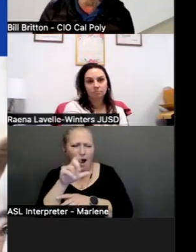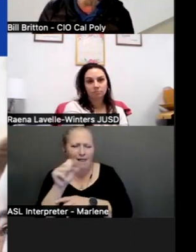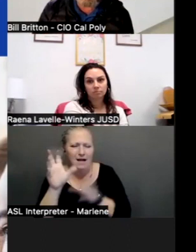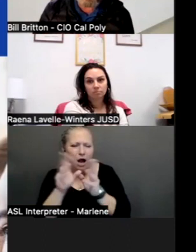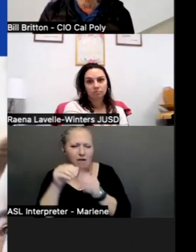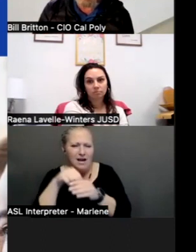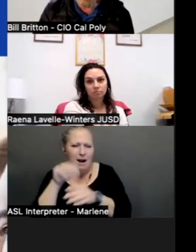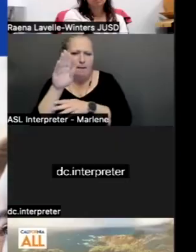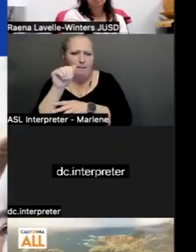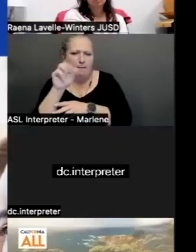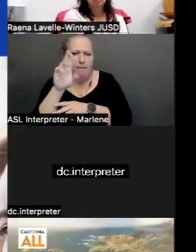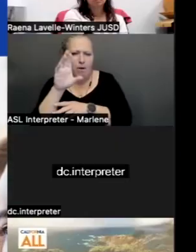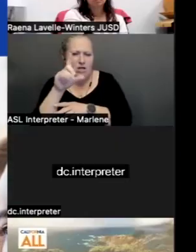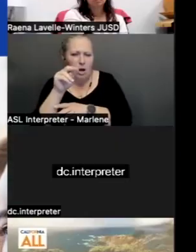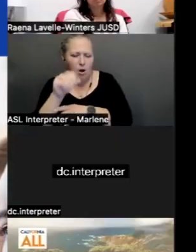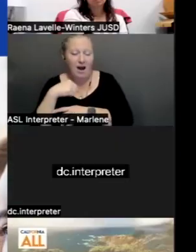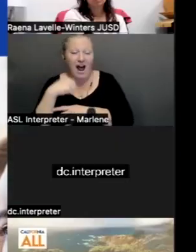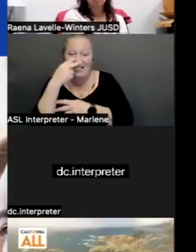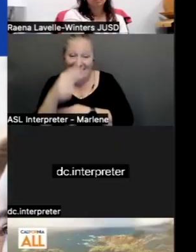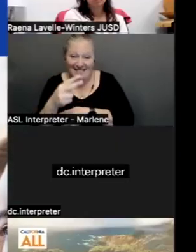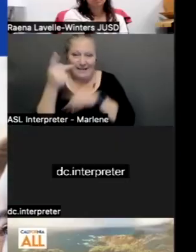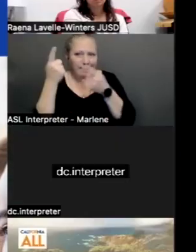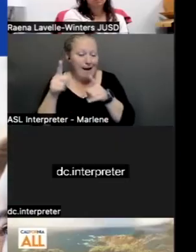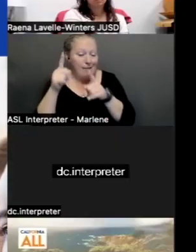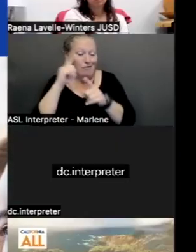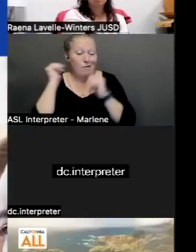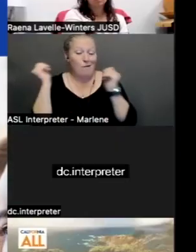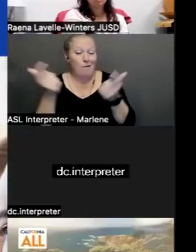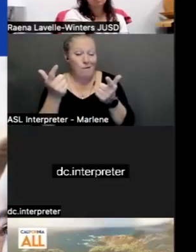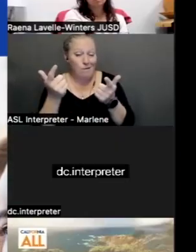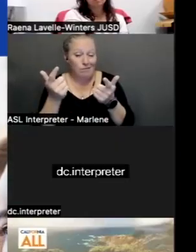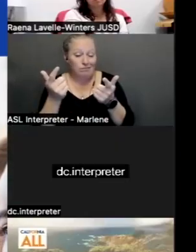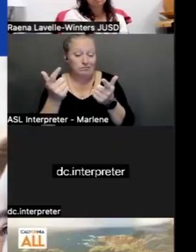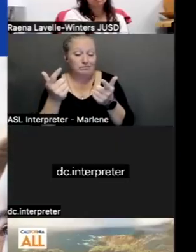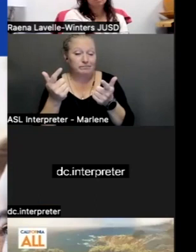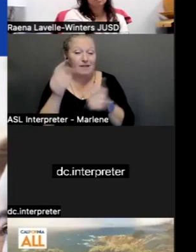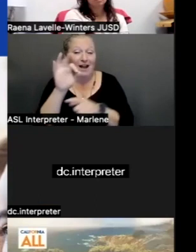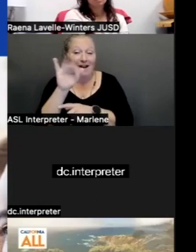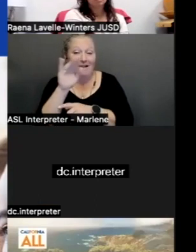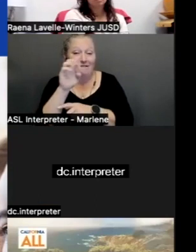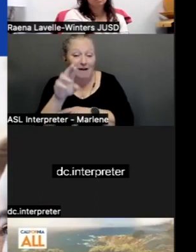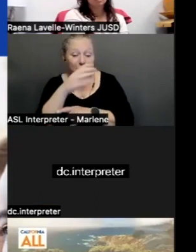Barcelona, and what I see is a phenomena occurring for all of us, which is fiber and telecoms are